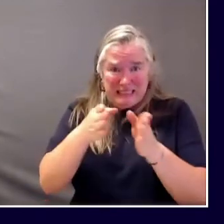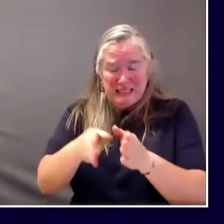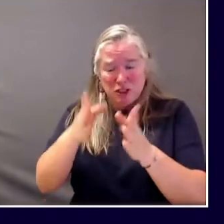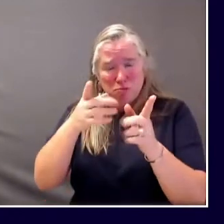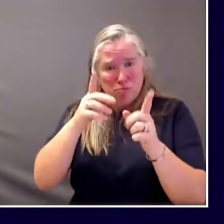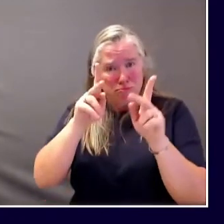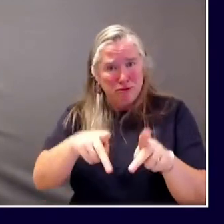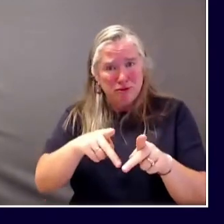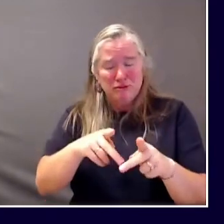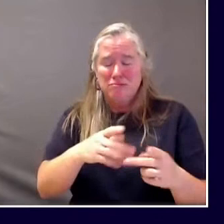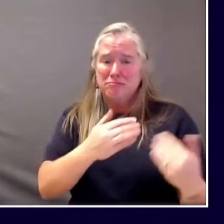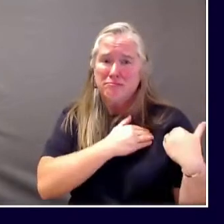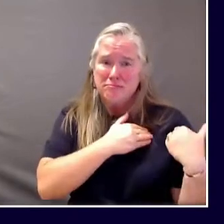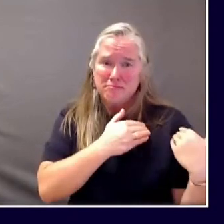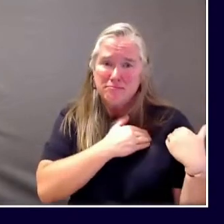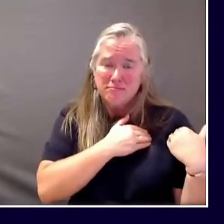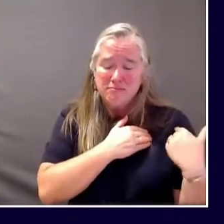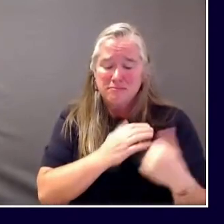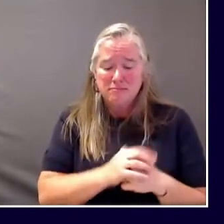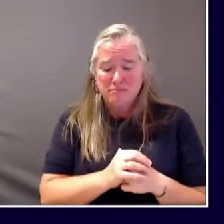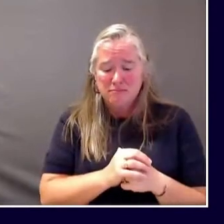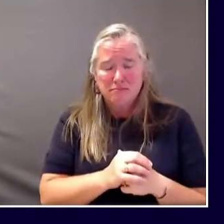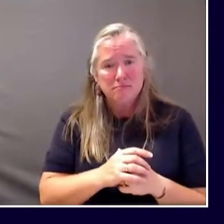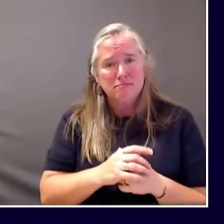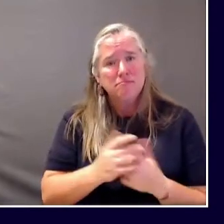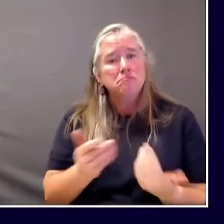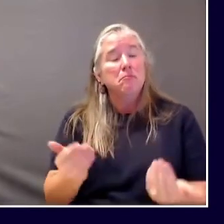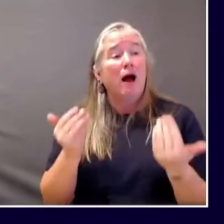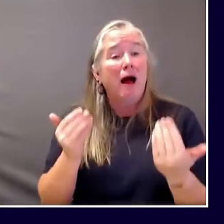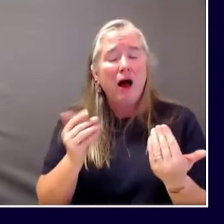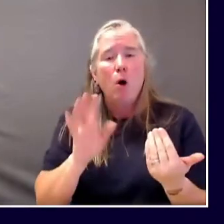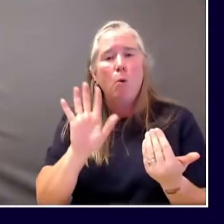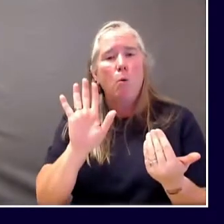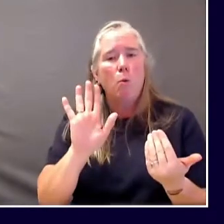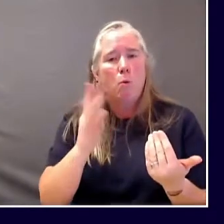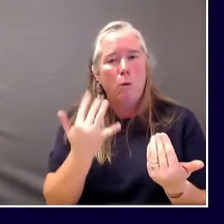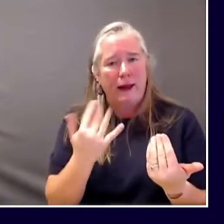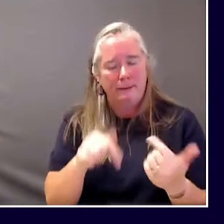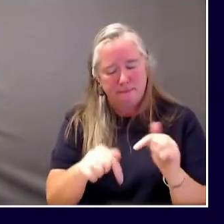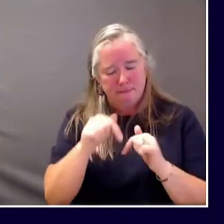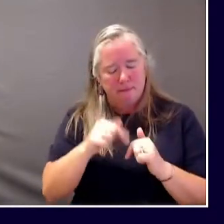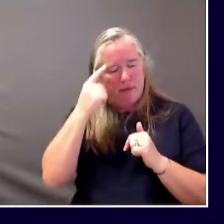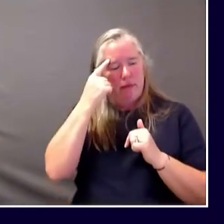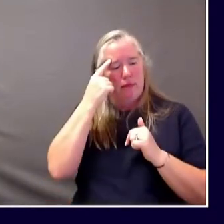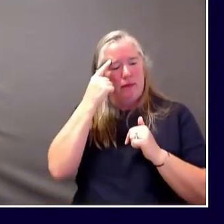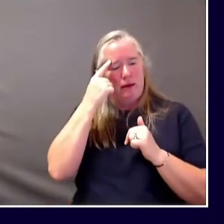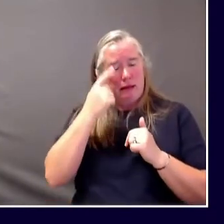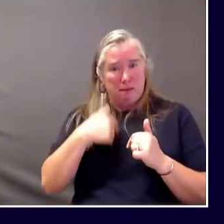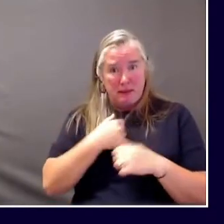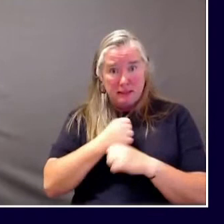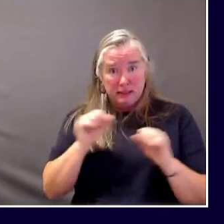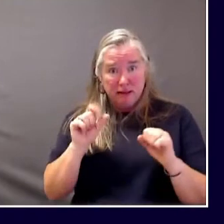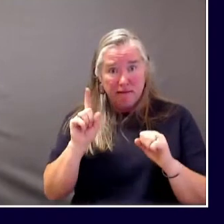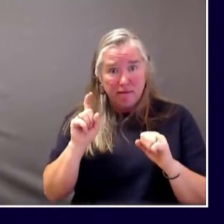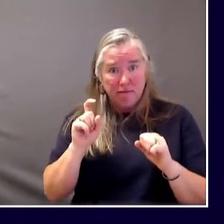to think before you take a risk